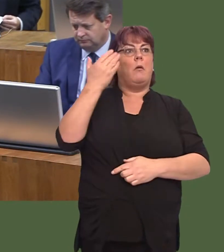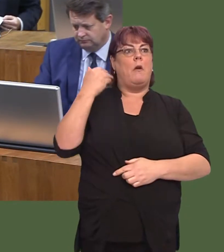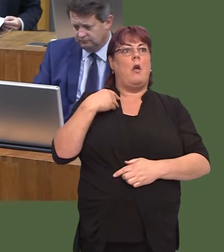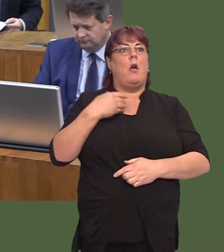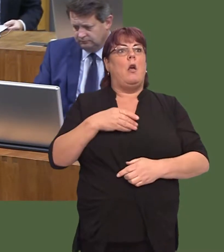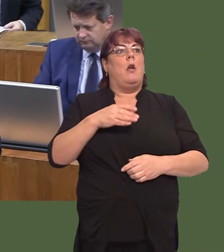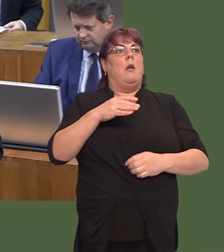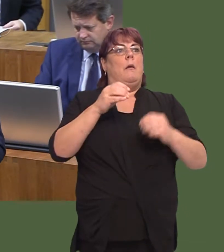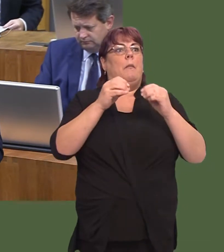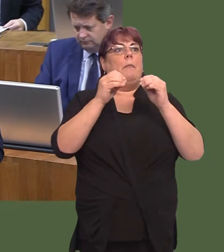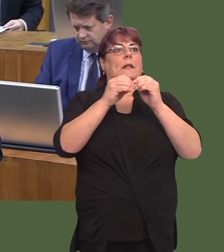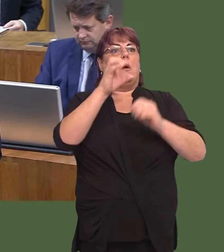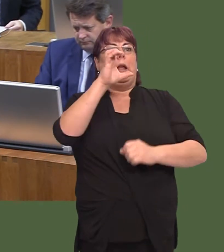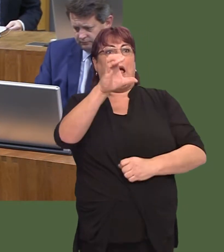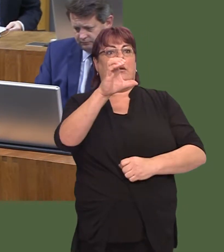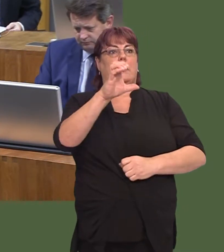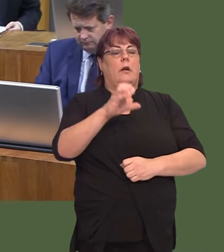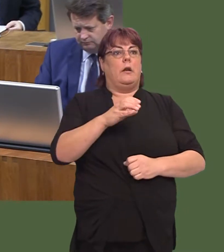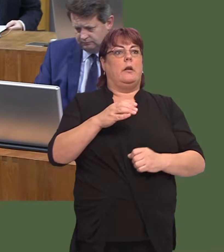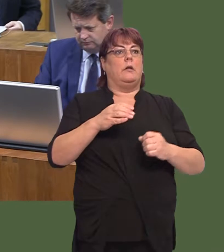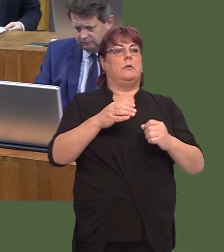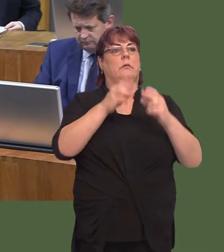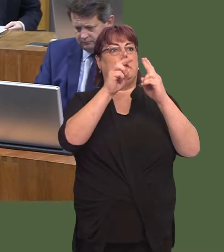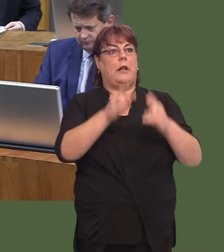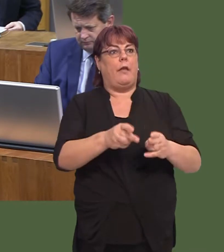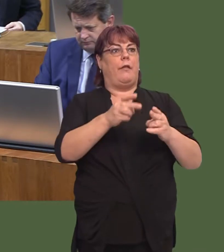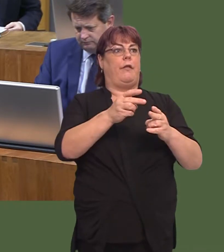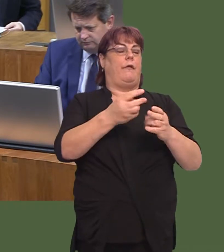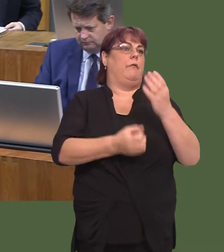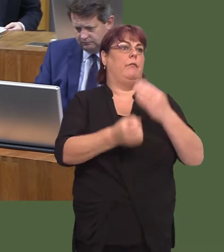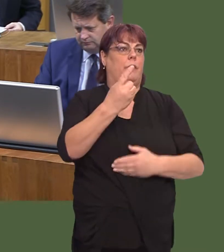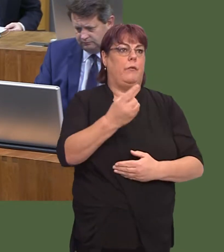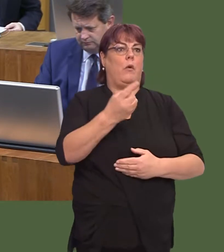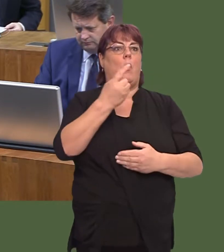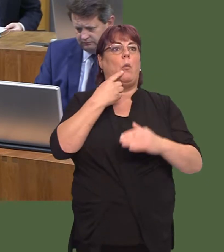hospitals was 1.79 per cent, which is less than the Welsh average of 1.81 per cent.